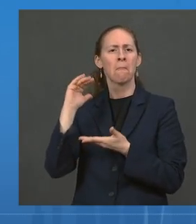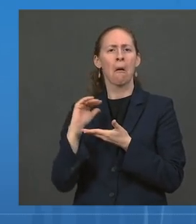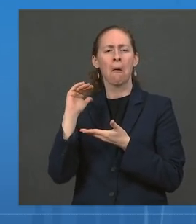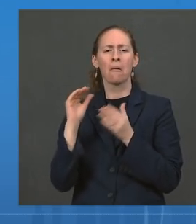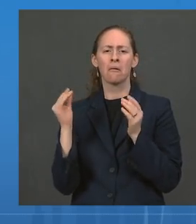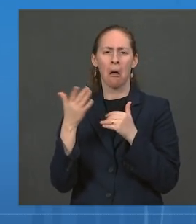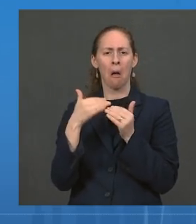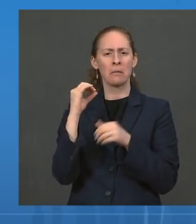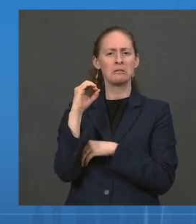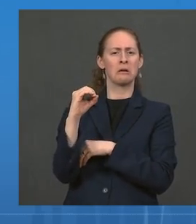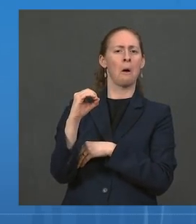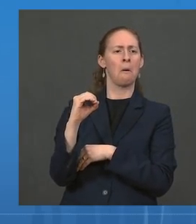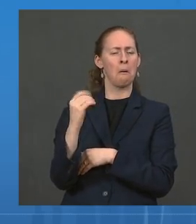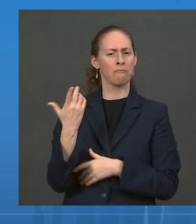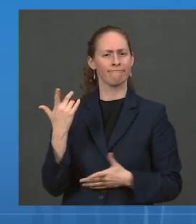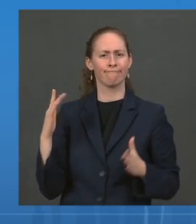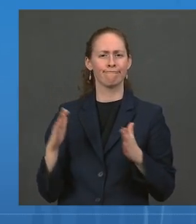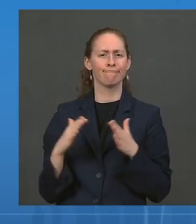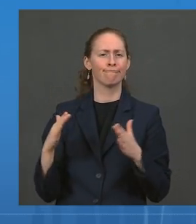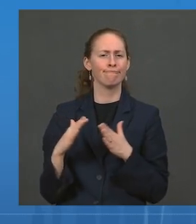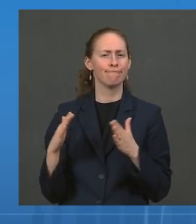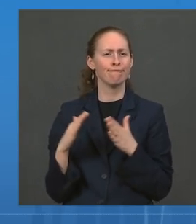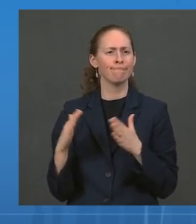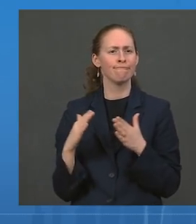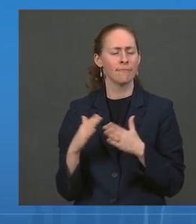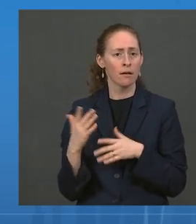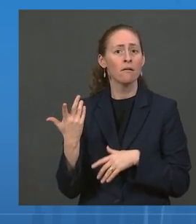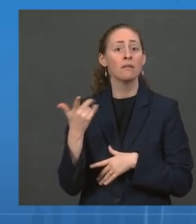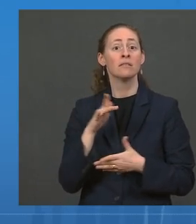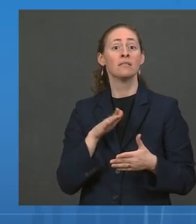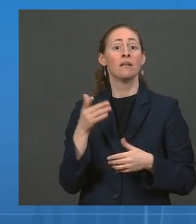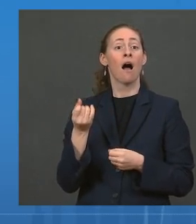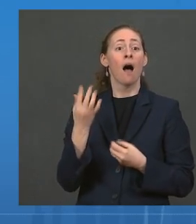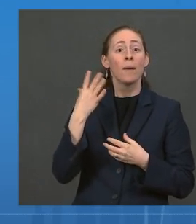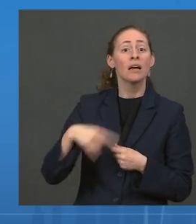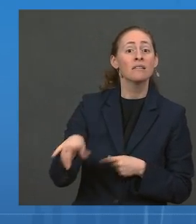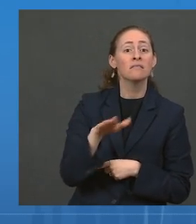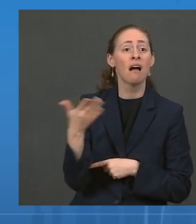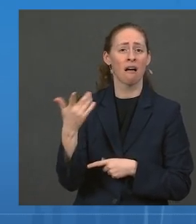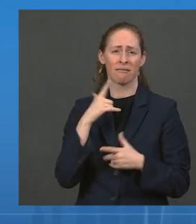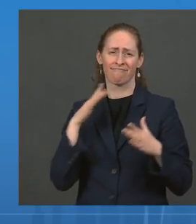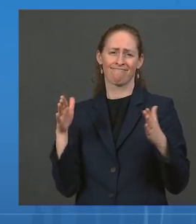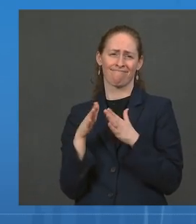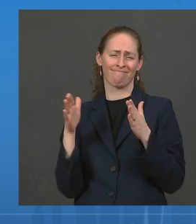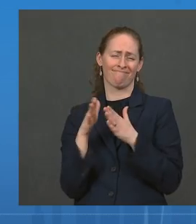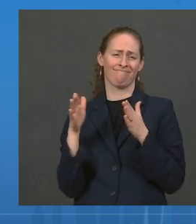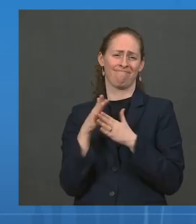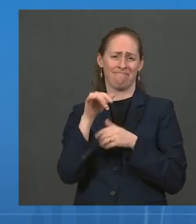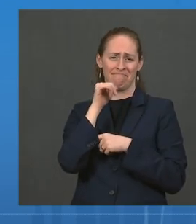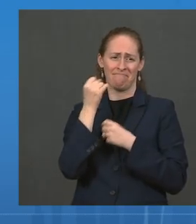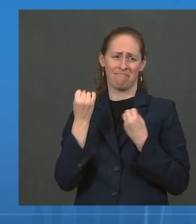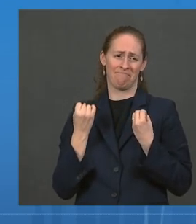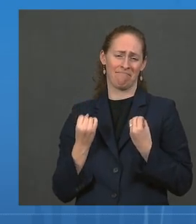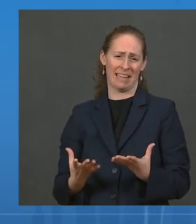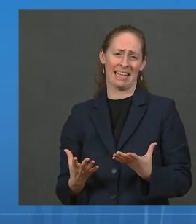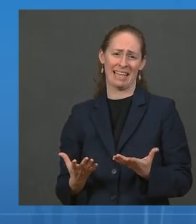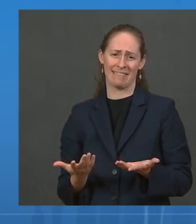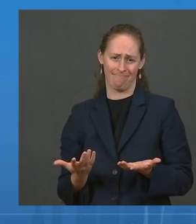And the die -- those who've died is 0.0125. Next slide. This isn't only in the United States.